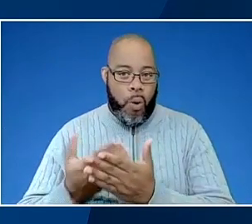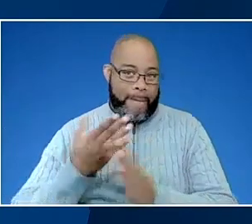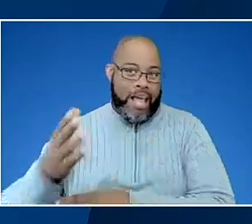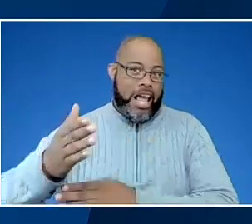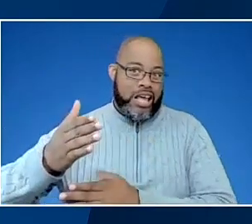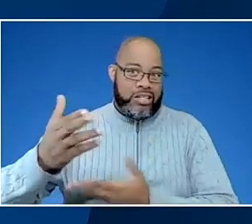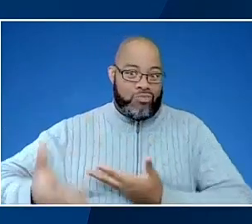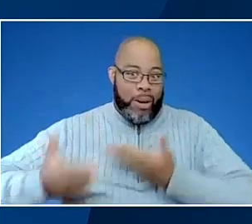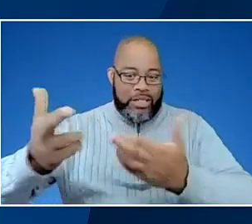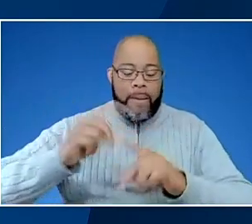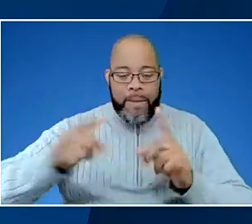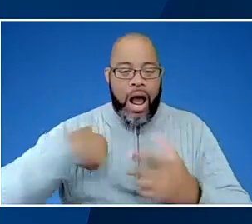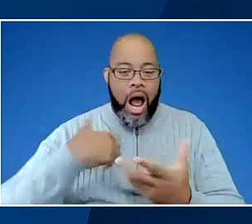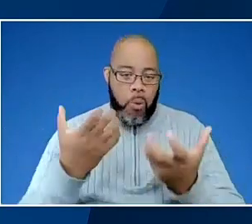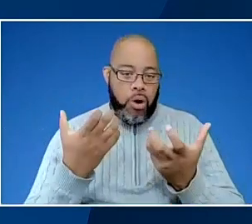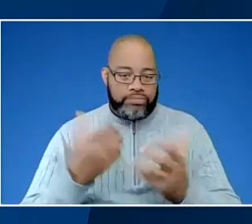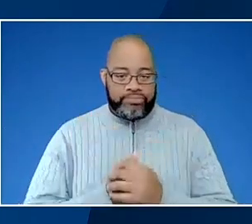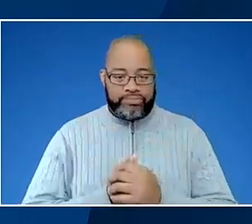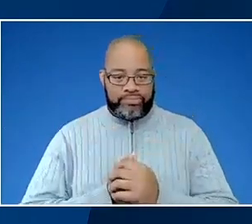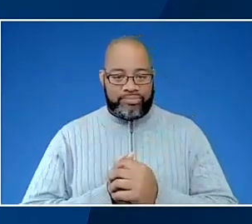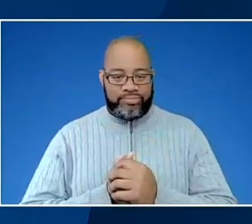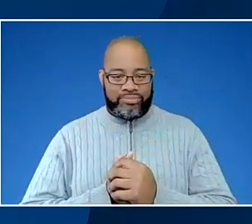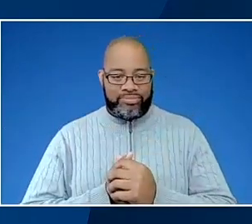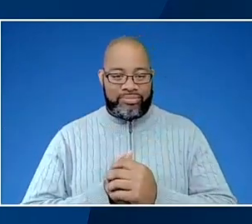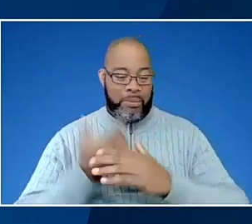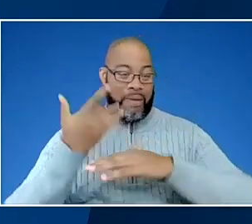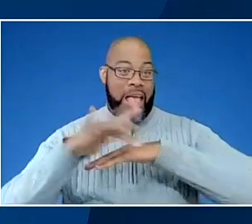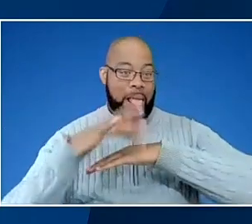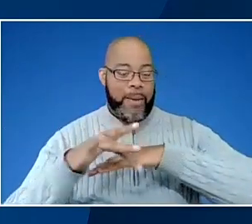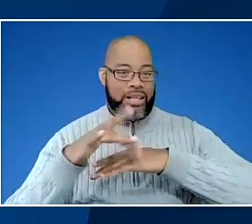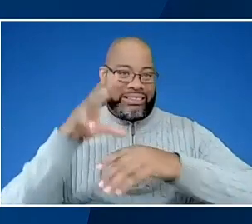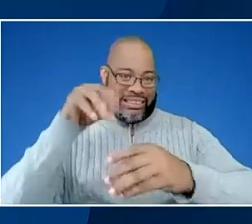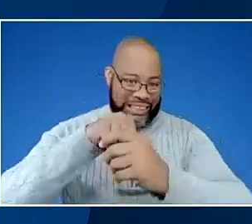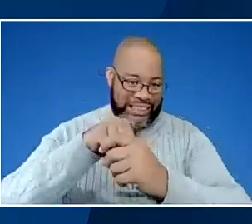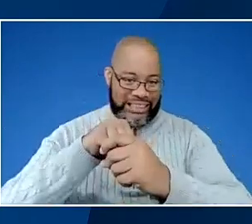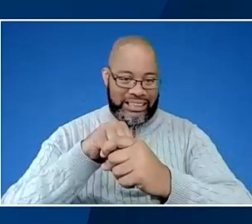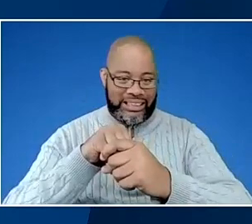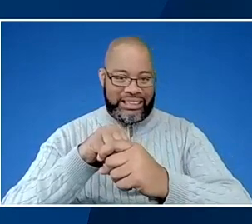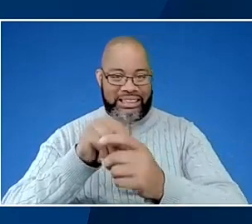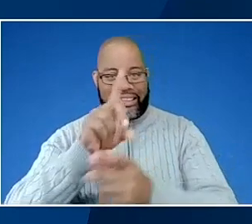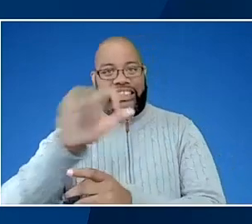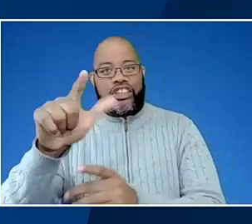But I would like to be available, be in the digital room. Let's put it that way.